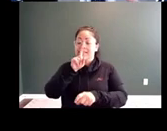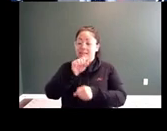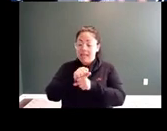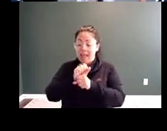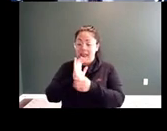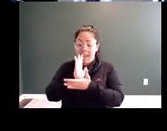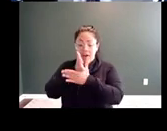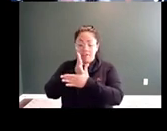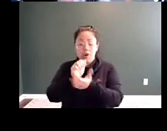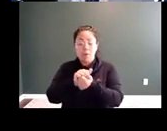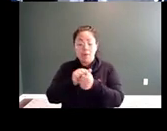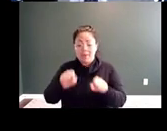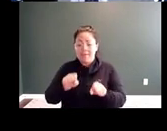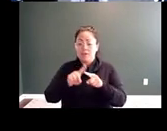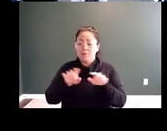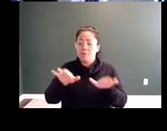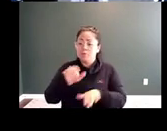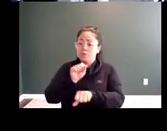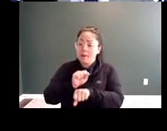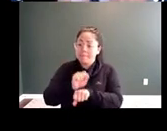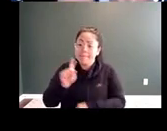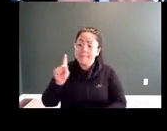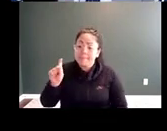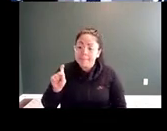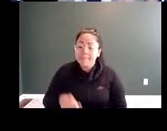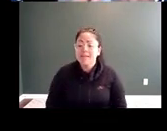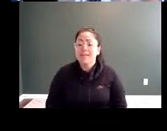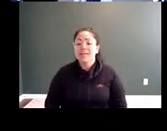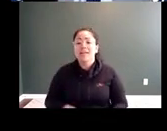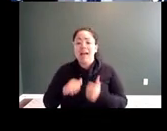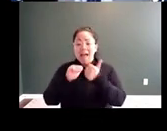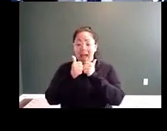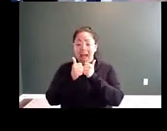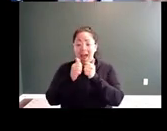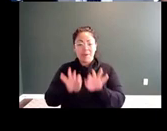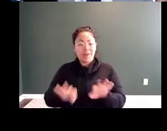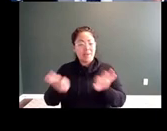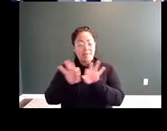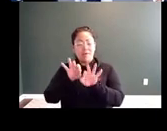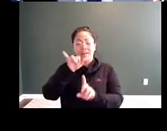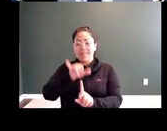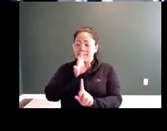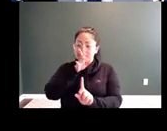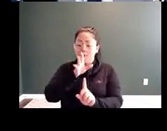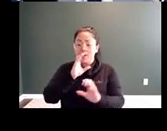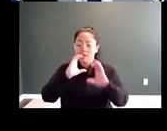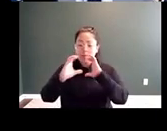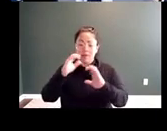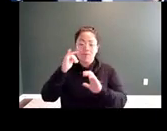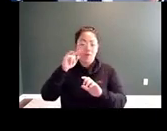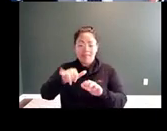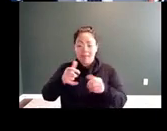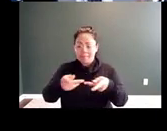with the ability to perform the job duties? You know, how important is oral communication for this particular position? Okay?